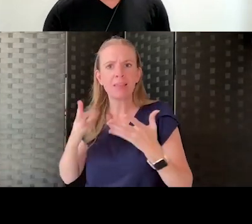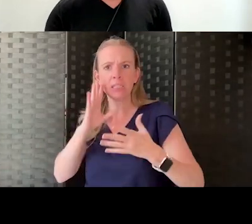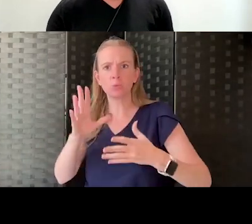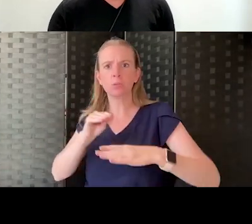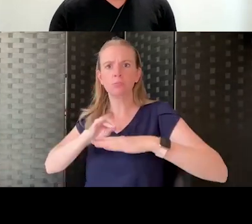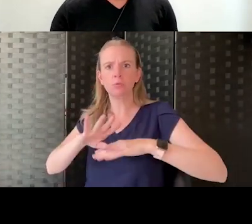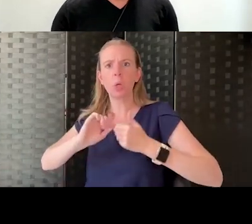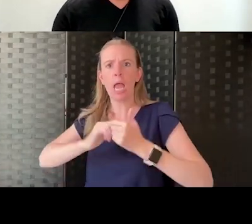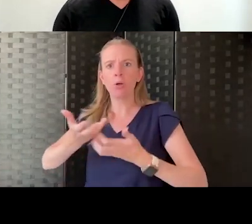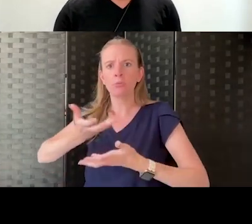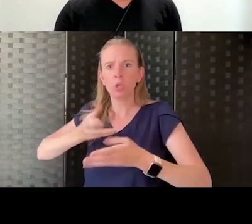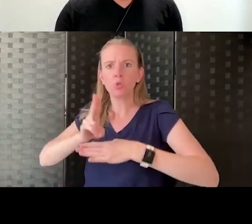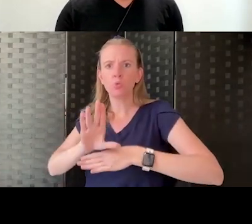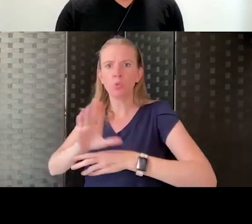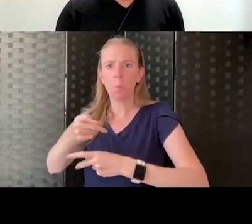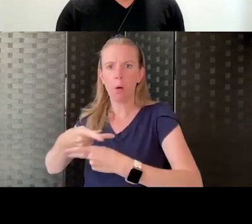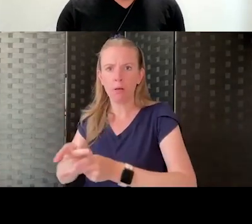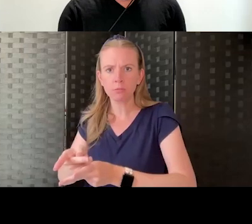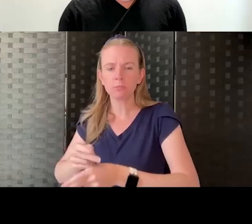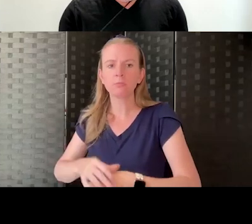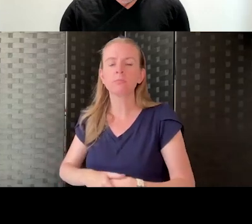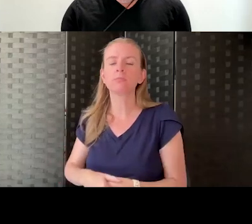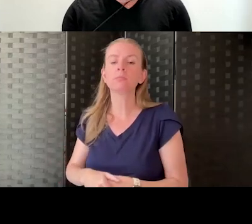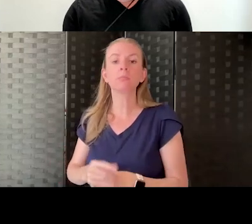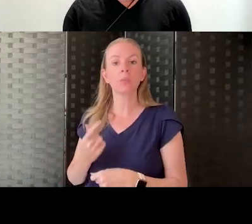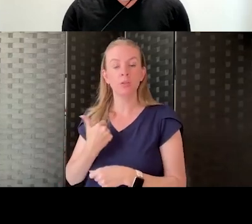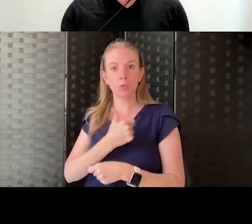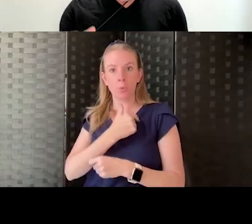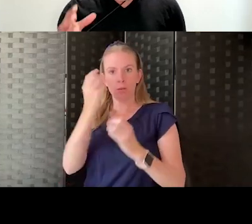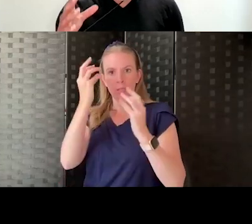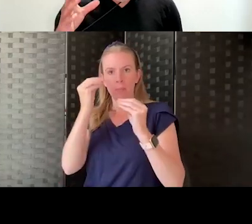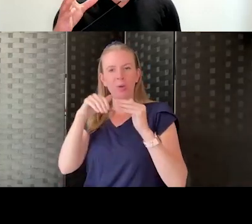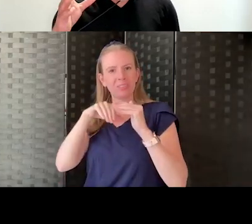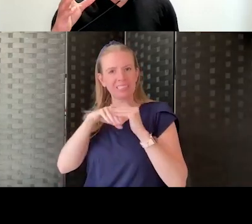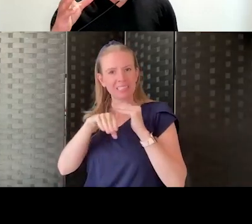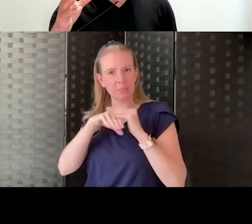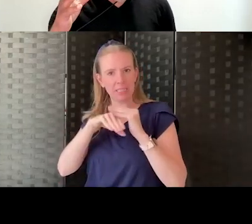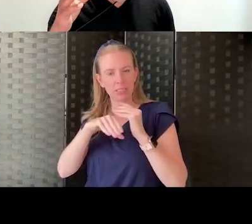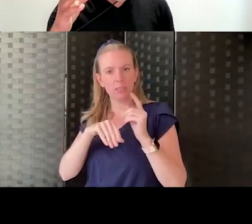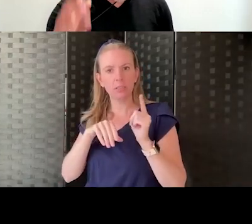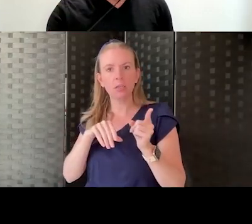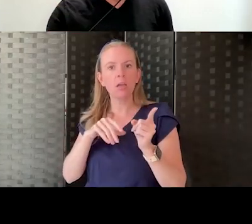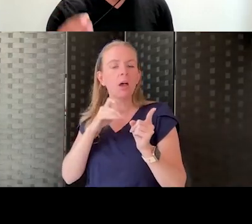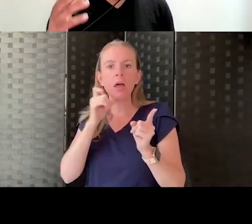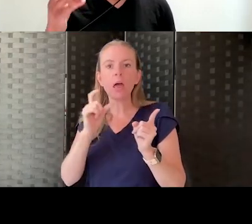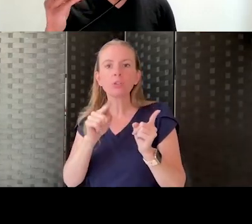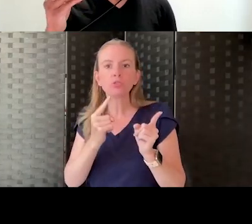some point in time. Then when we think about accessibility, it's not just the responsibility